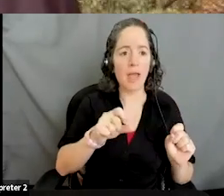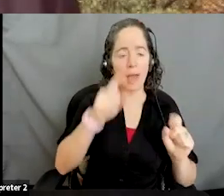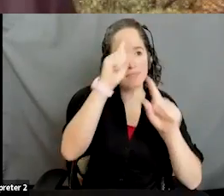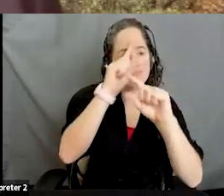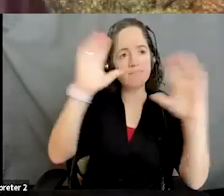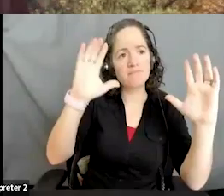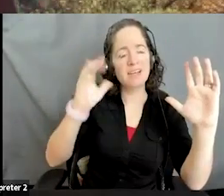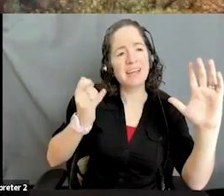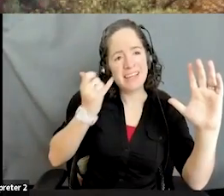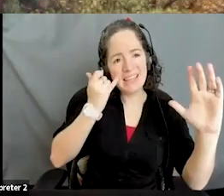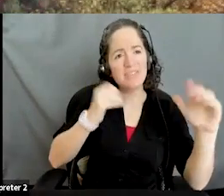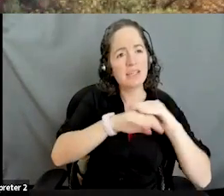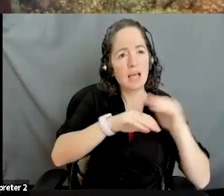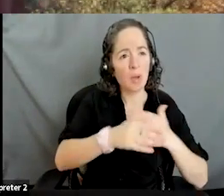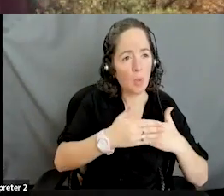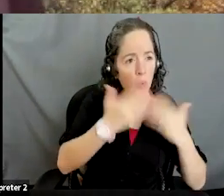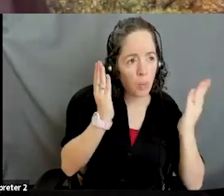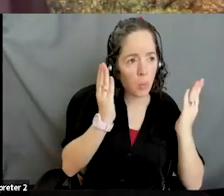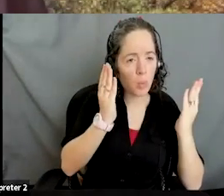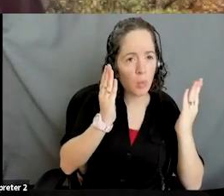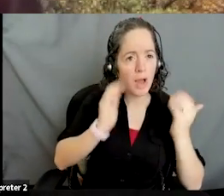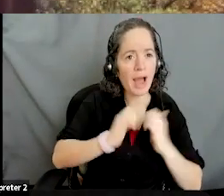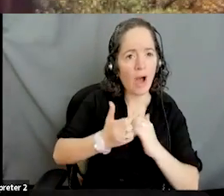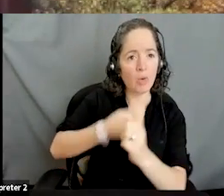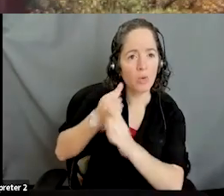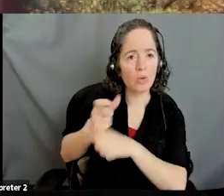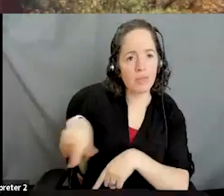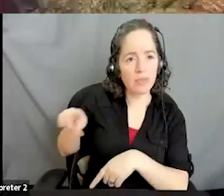It lacks the awareness of the harm, essentially,